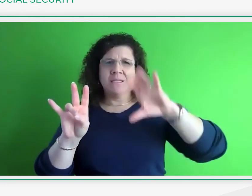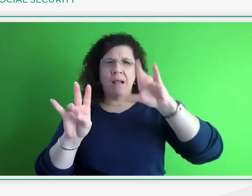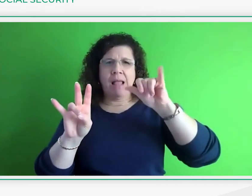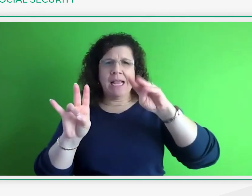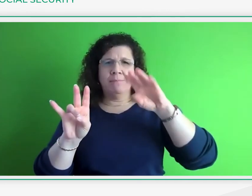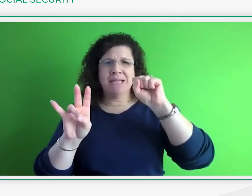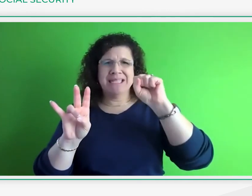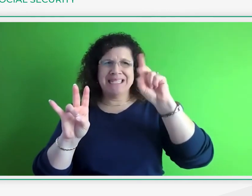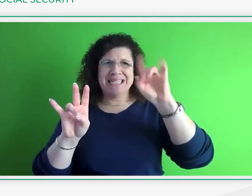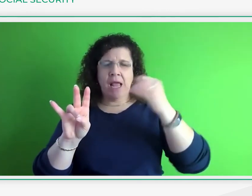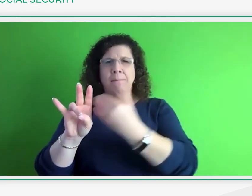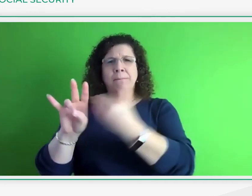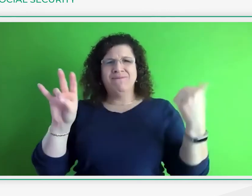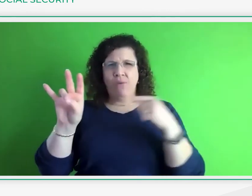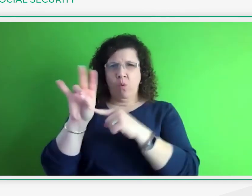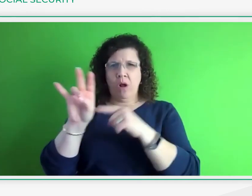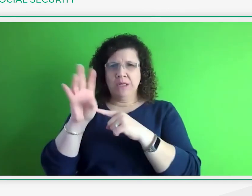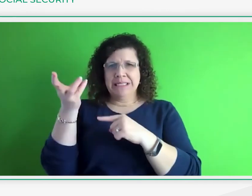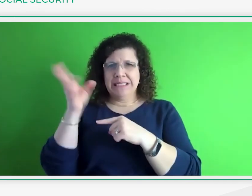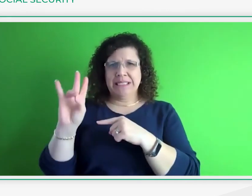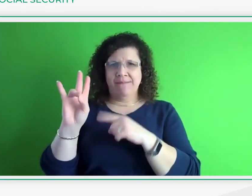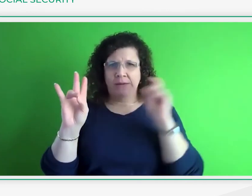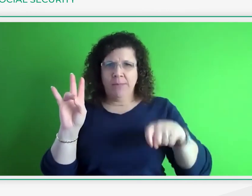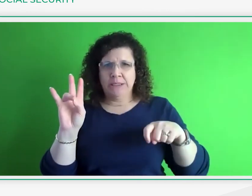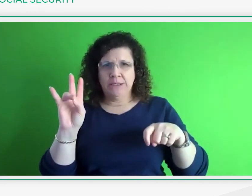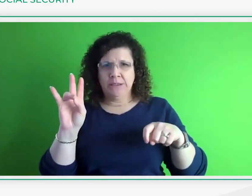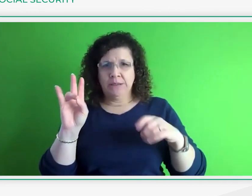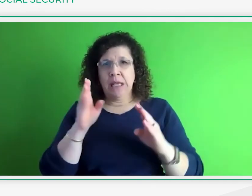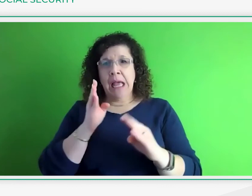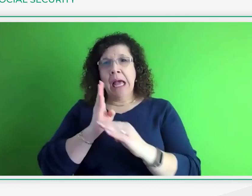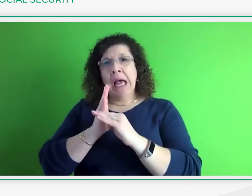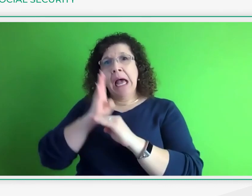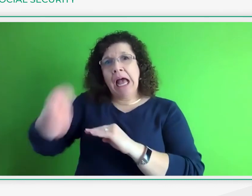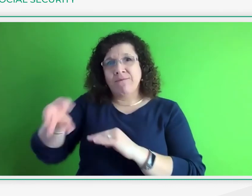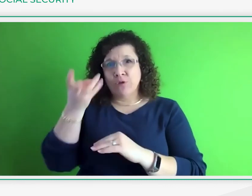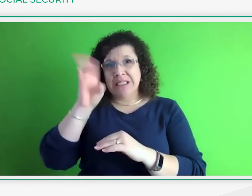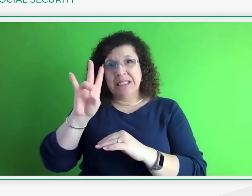I must claim Social Security before I hit the age of 67.